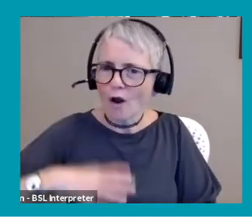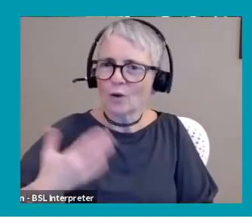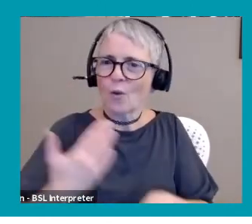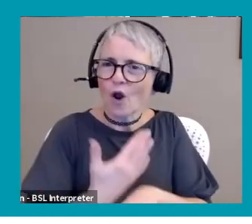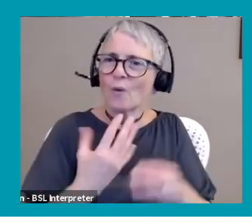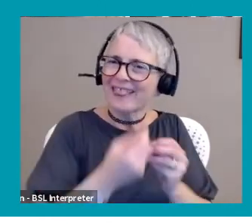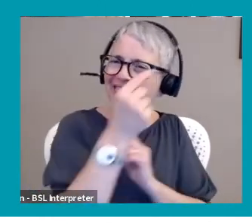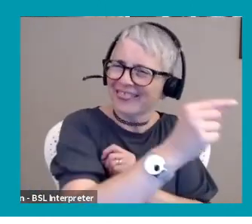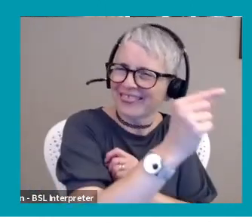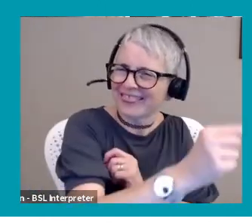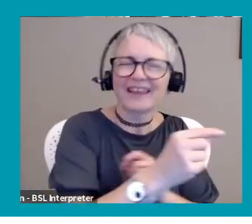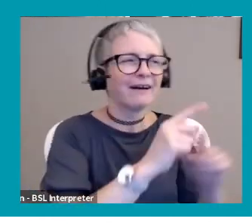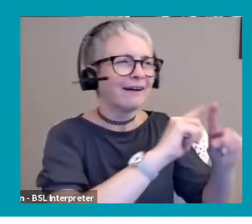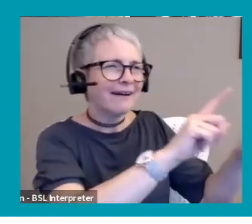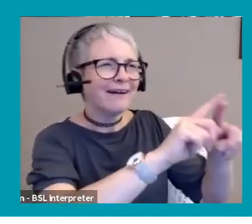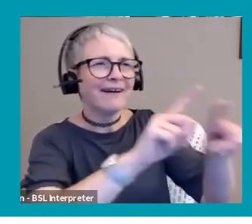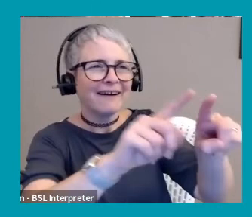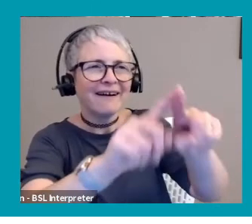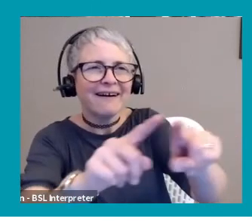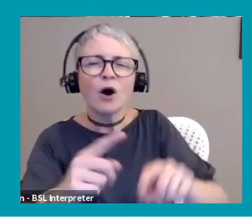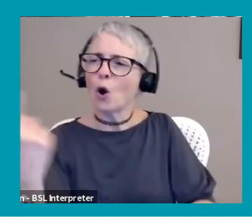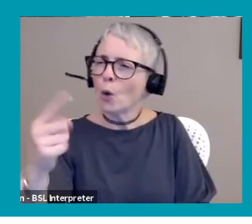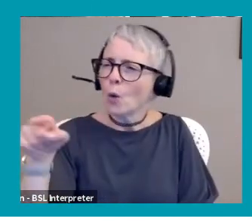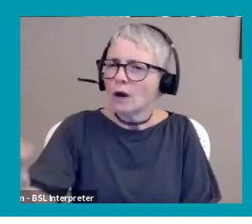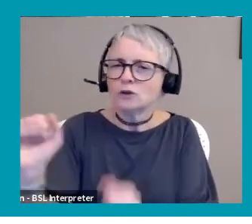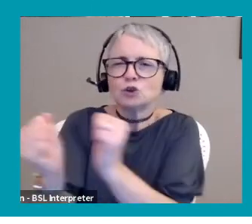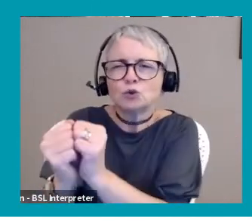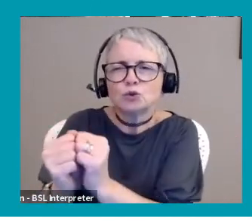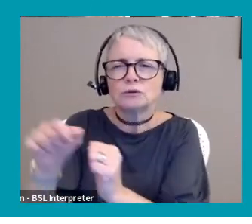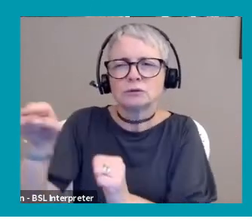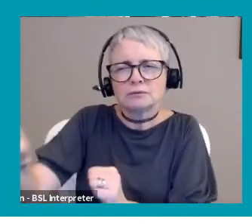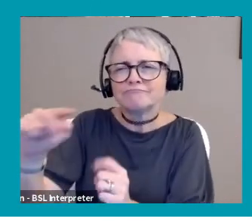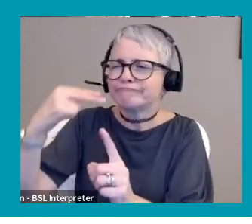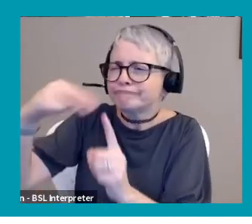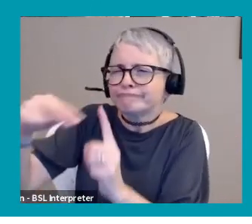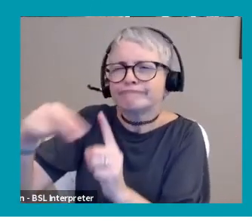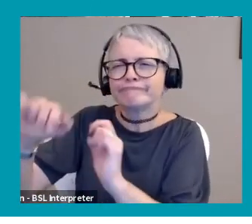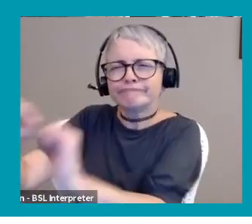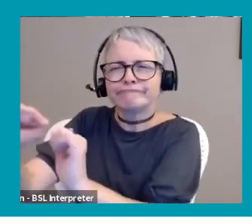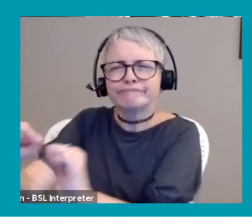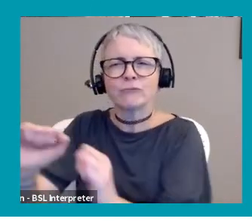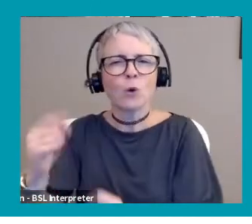neurodiverse friendly because that's what was important. So you know, don't rule them out.